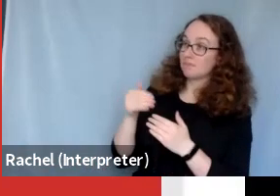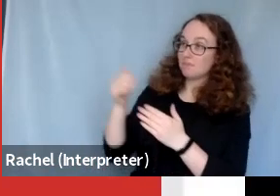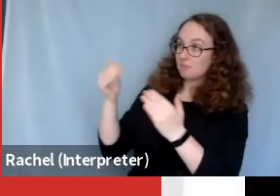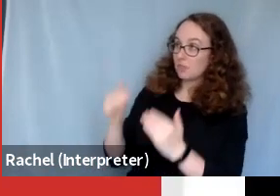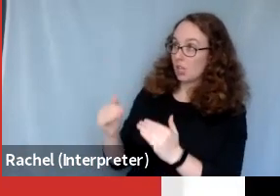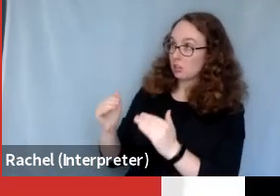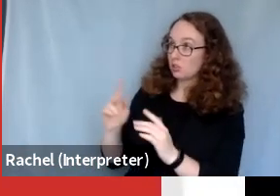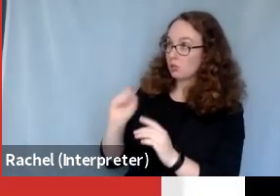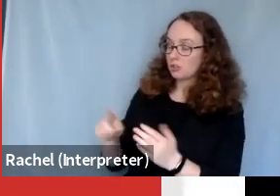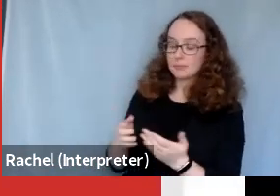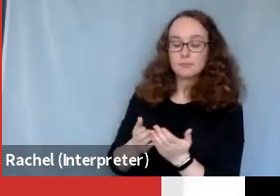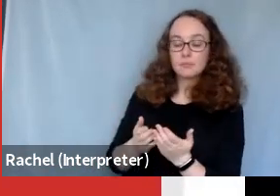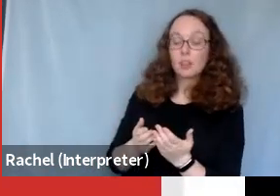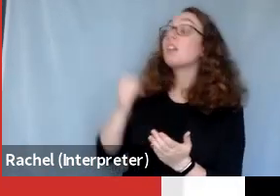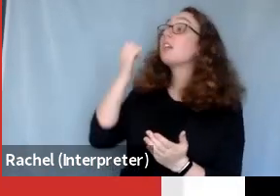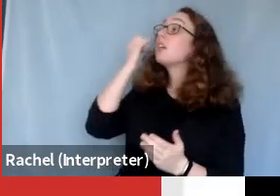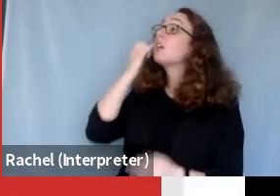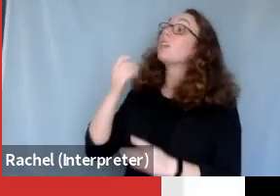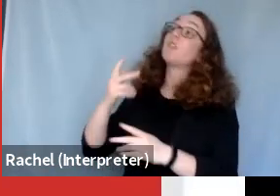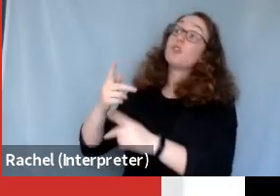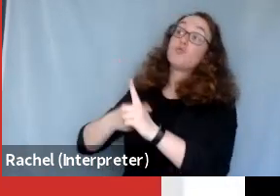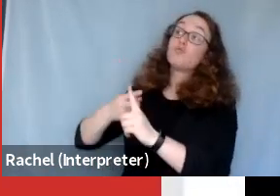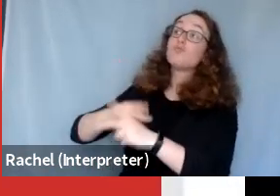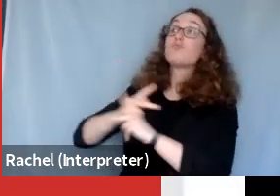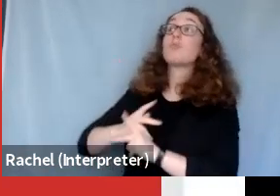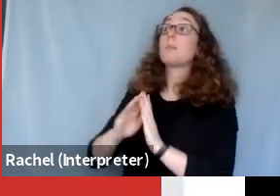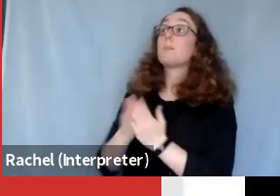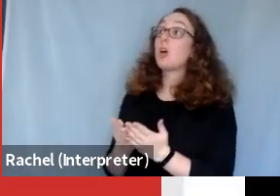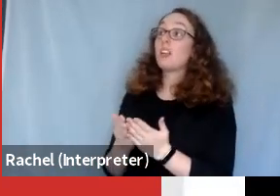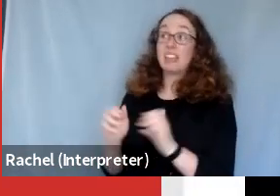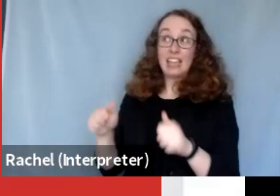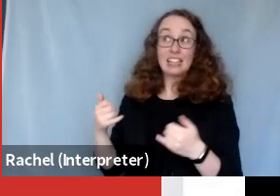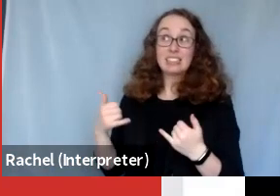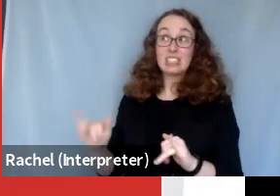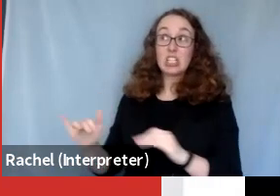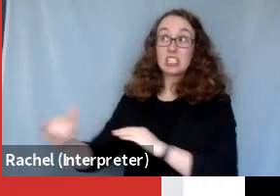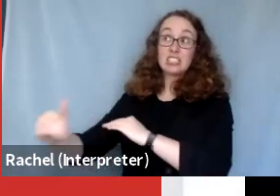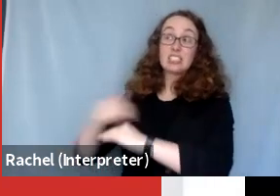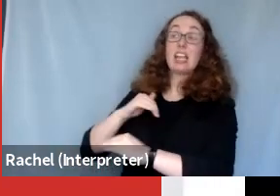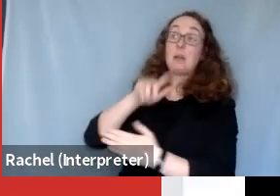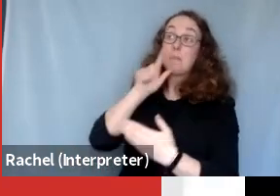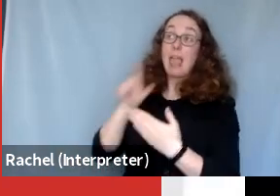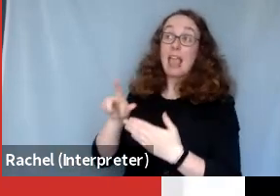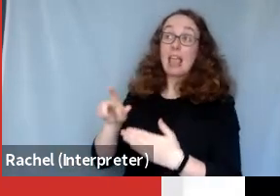book shipped? Yes absolutely, you can rent them online and and we'll get them shipped to you and